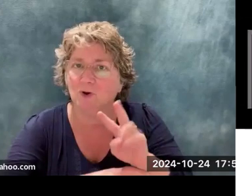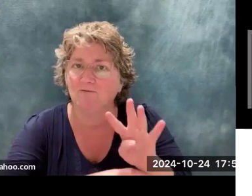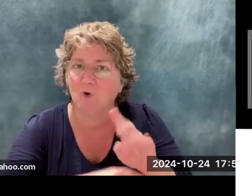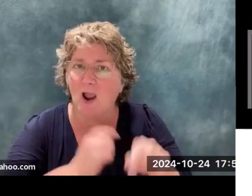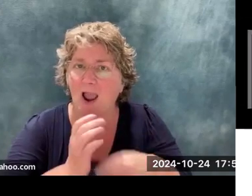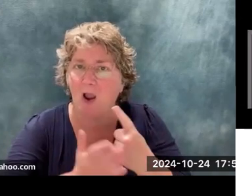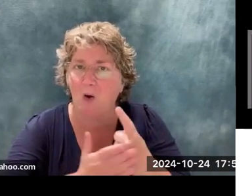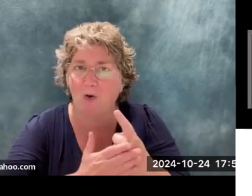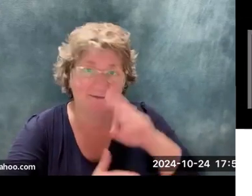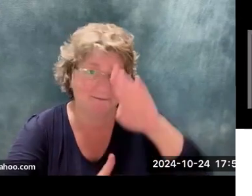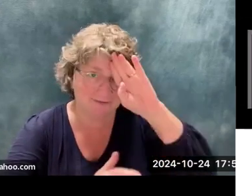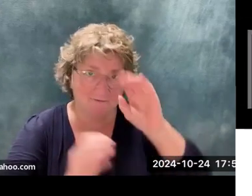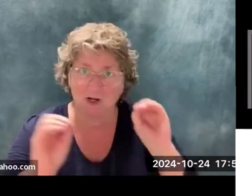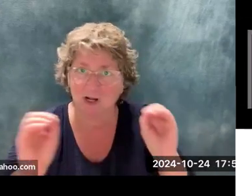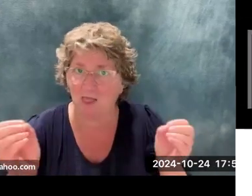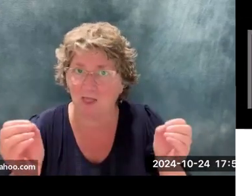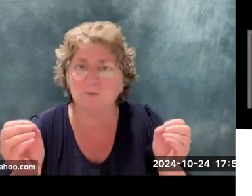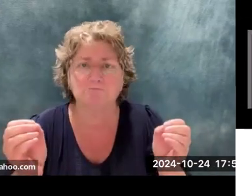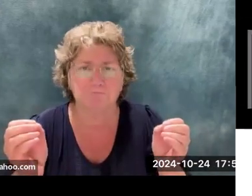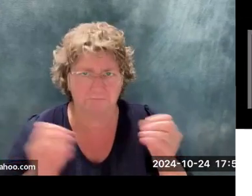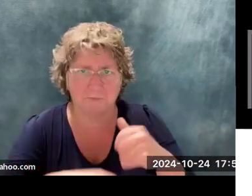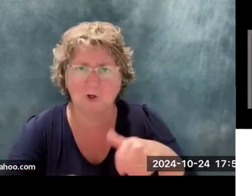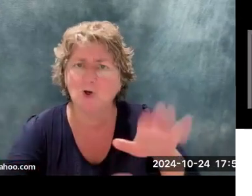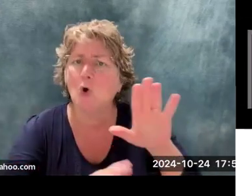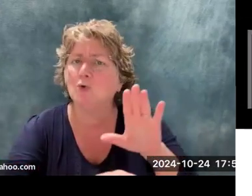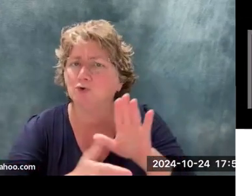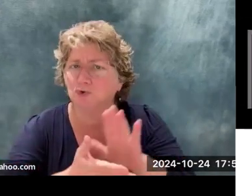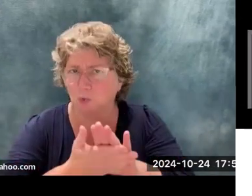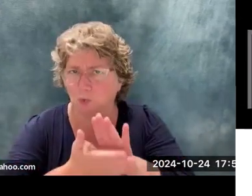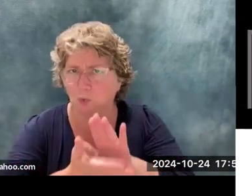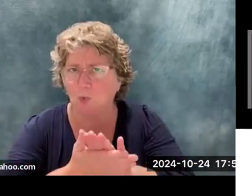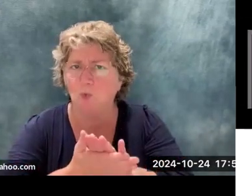have a fever at the time, they can go to school. If they haven't